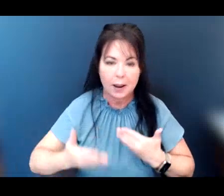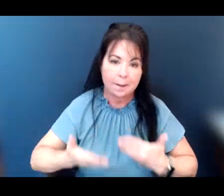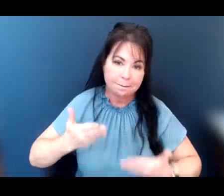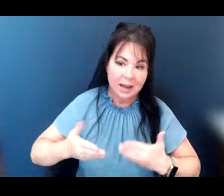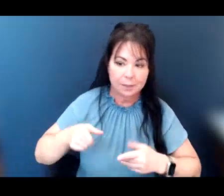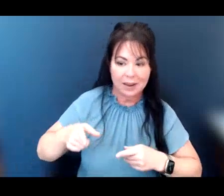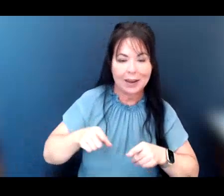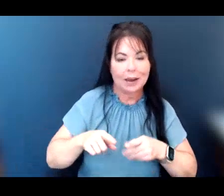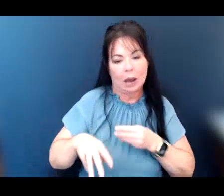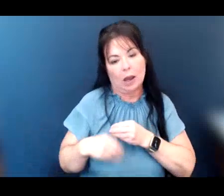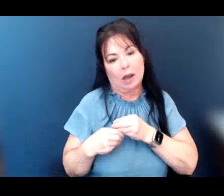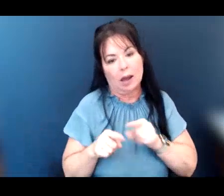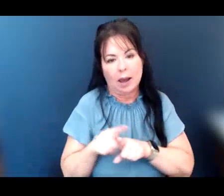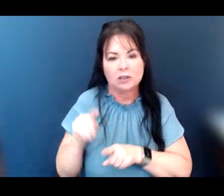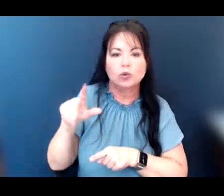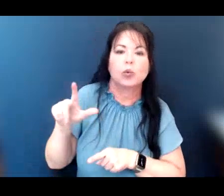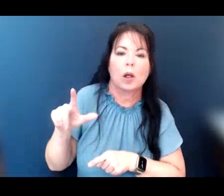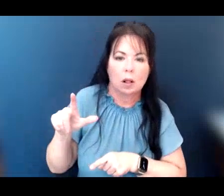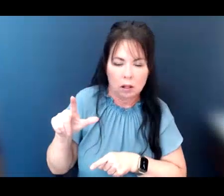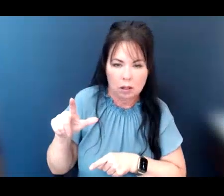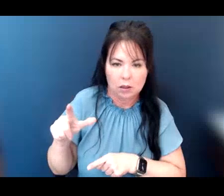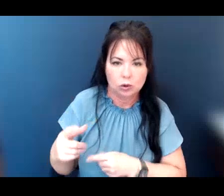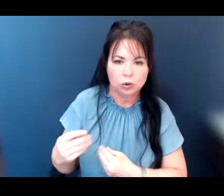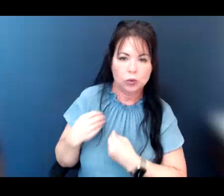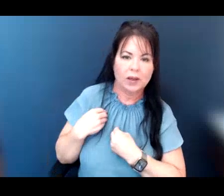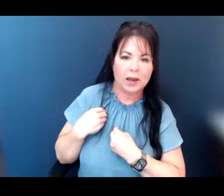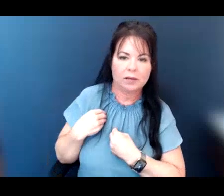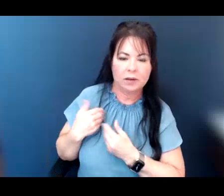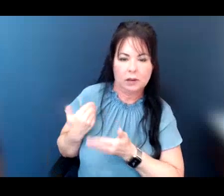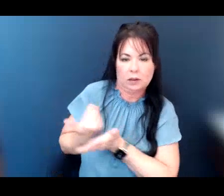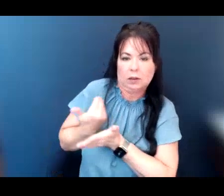some preliminary analysis. But like I said earlier, we trust, then verify.